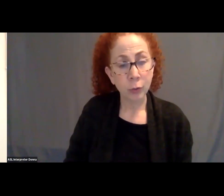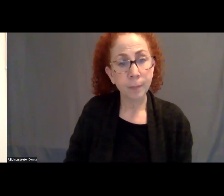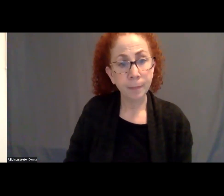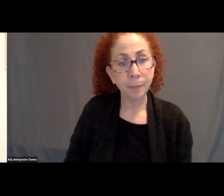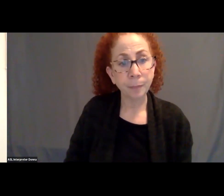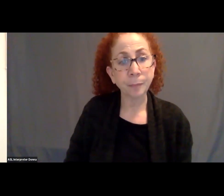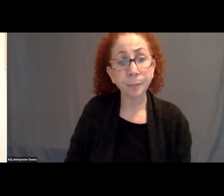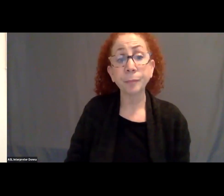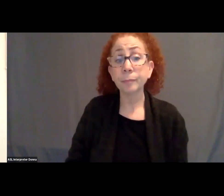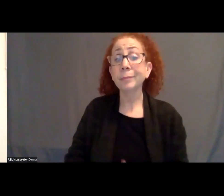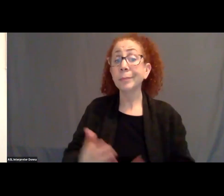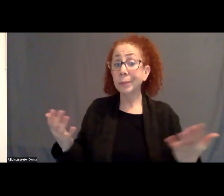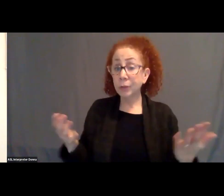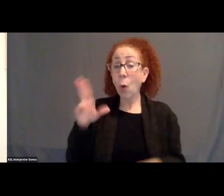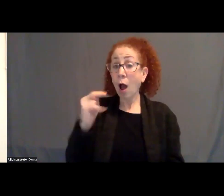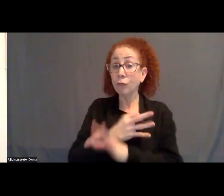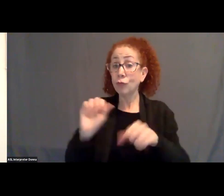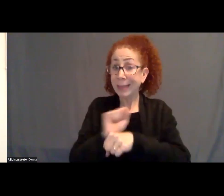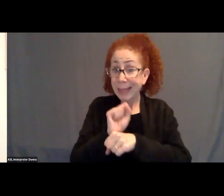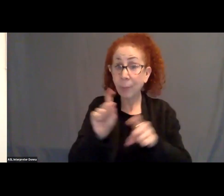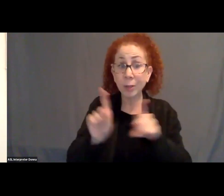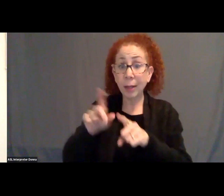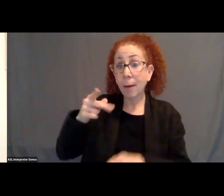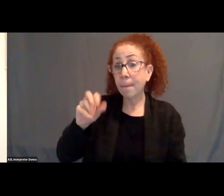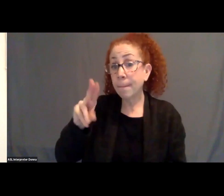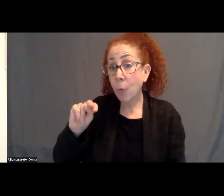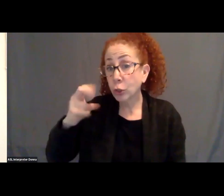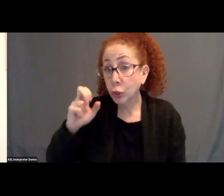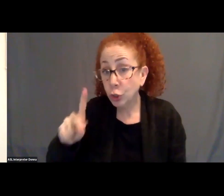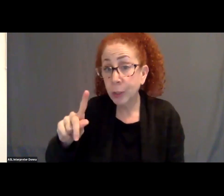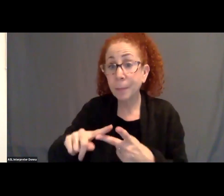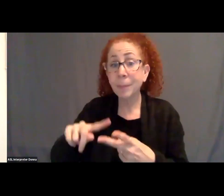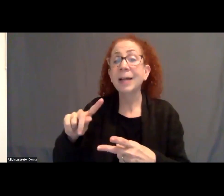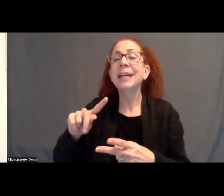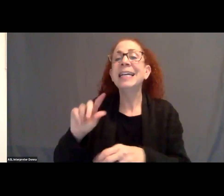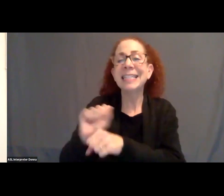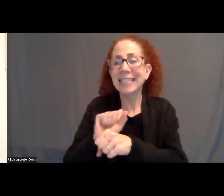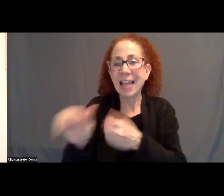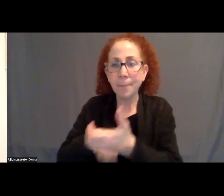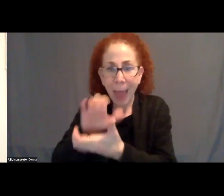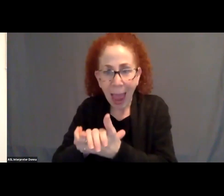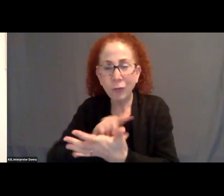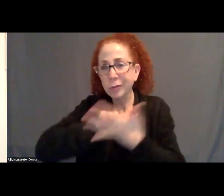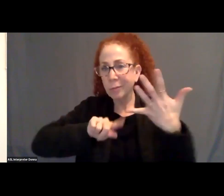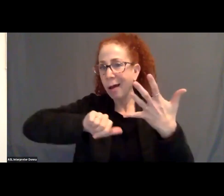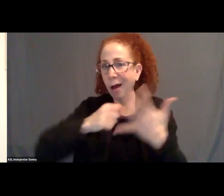Thus, forms of unfree labor, such as pawn-ship, slave marriage, and other forms centering